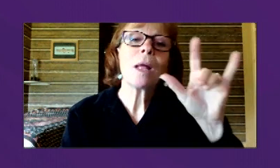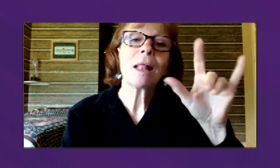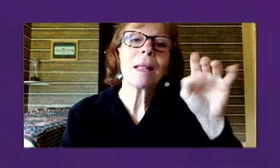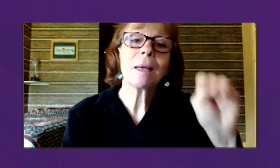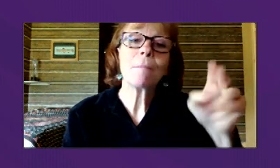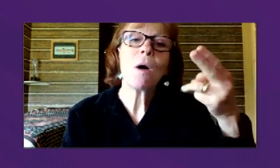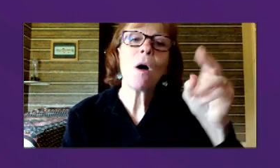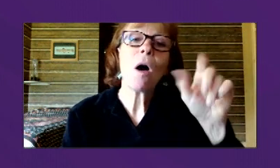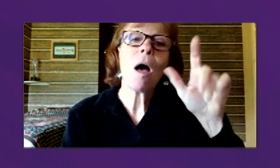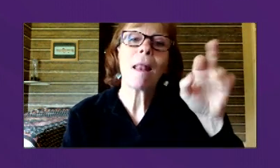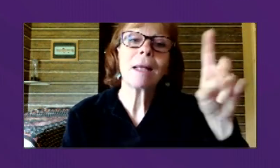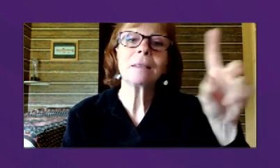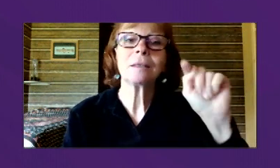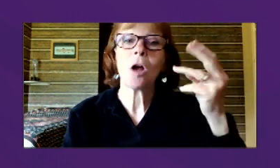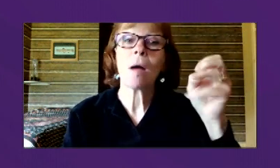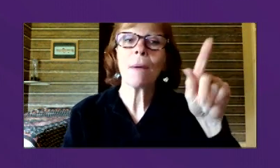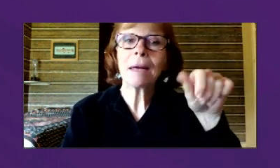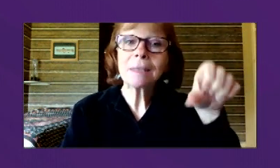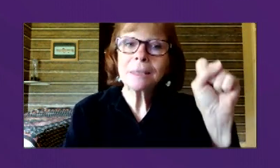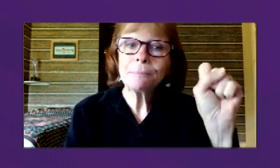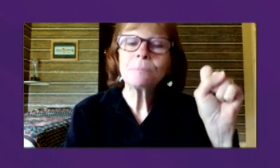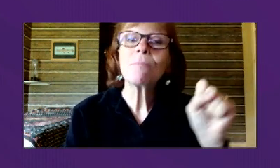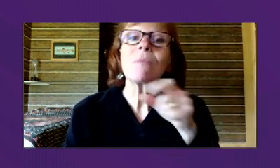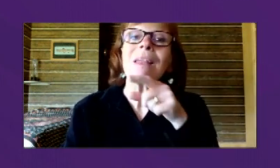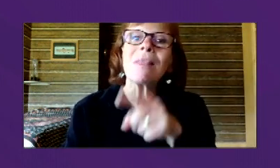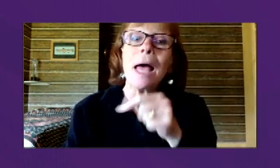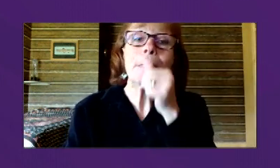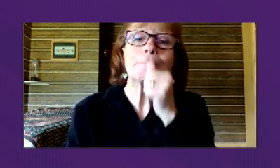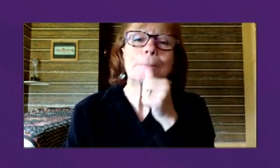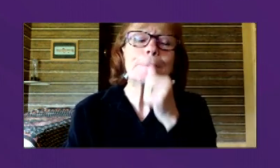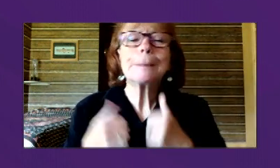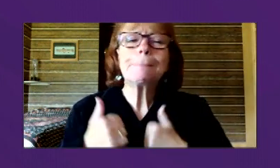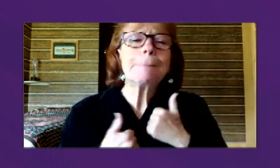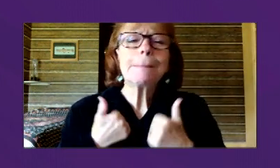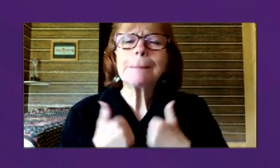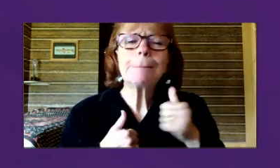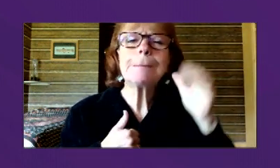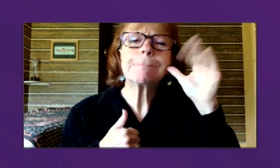different decisions among the Cherokee resulted in the Cherokee Nation being made up of three